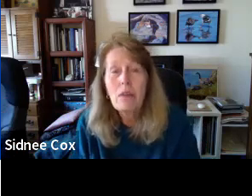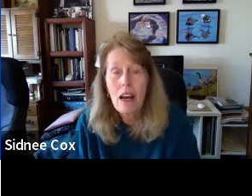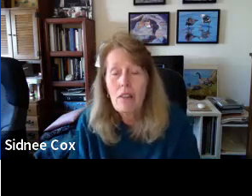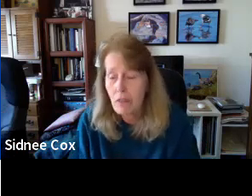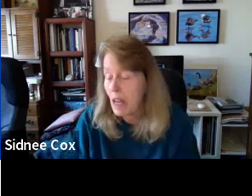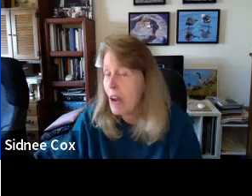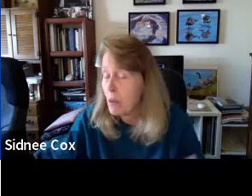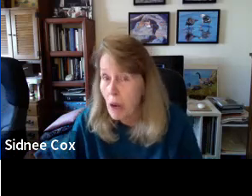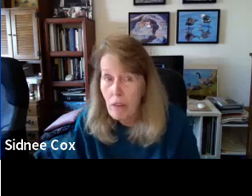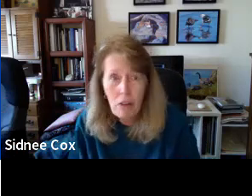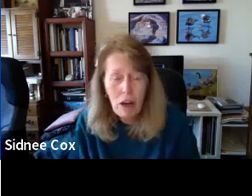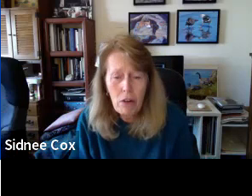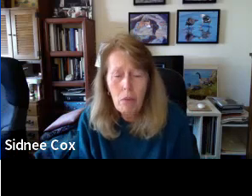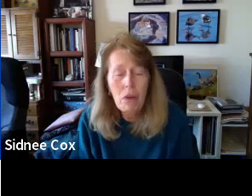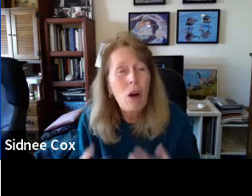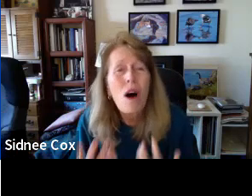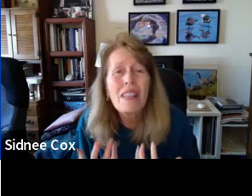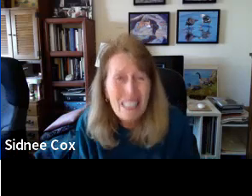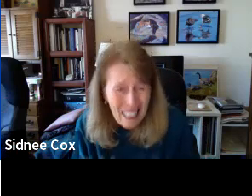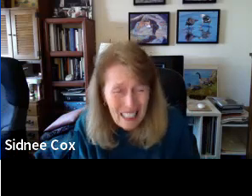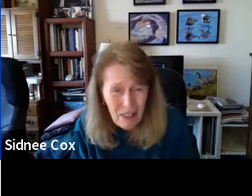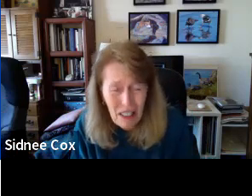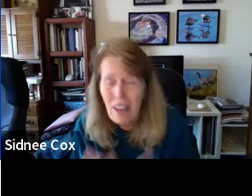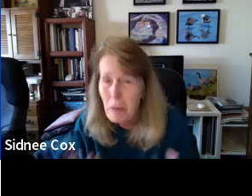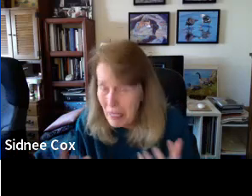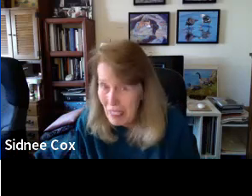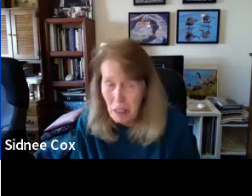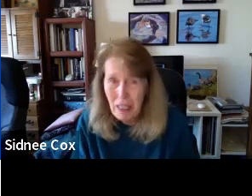to have to have the Wi-fi router on where they all need connectivity. Everybody needs